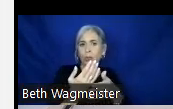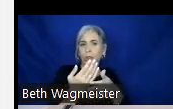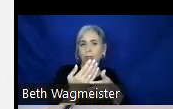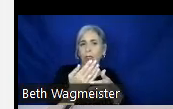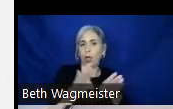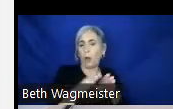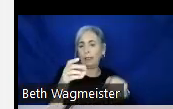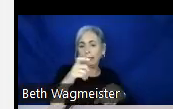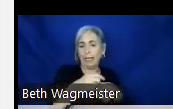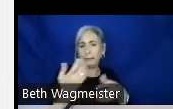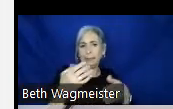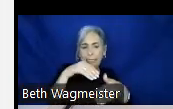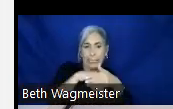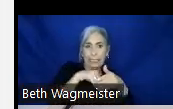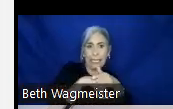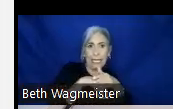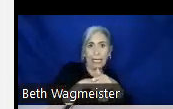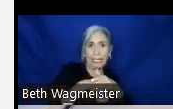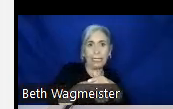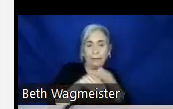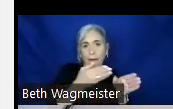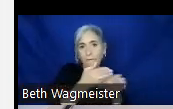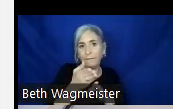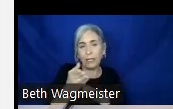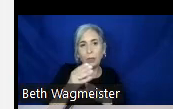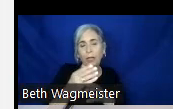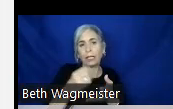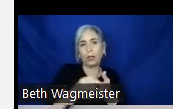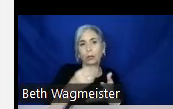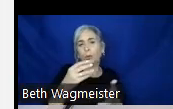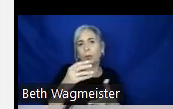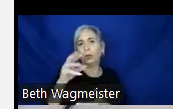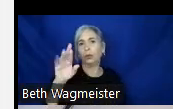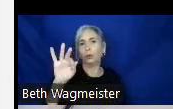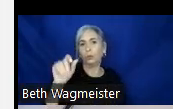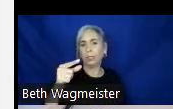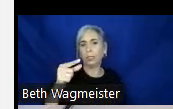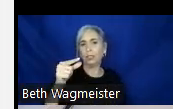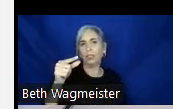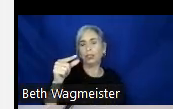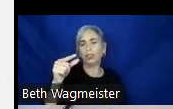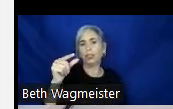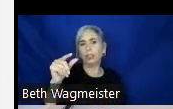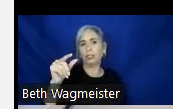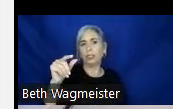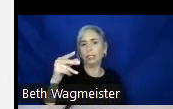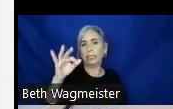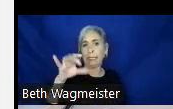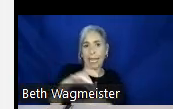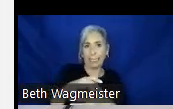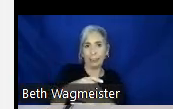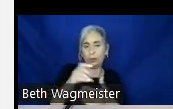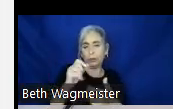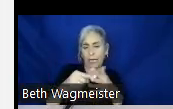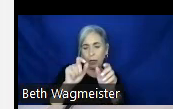inside of a WYSIWYG field, a rich text field and type them there. When we recommend is to save them